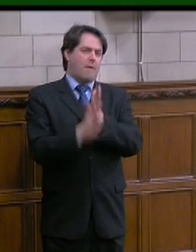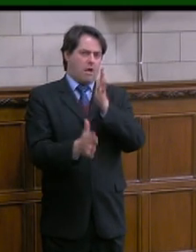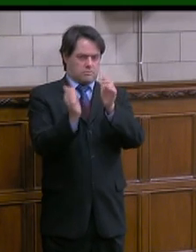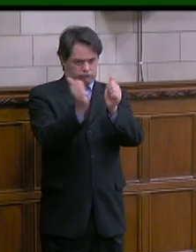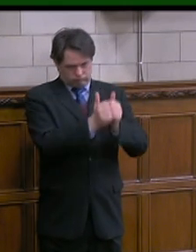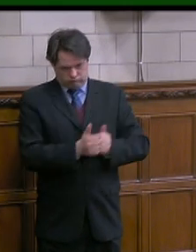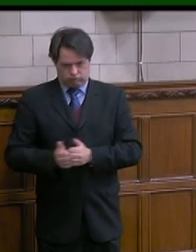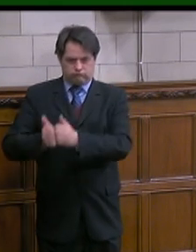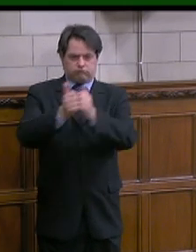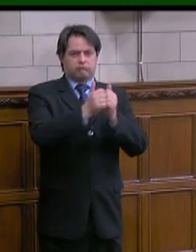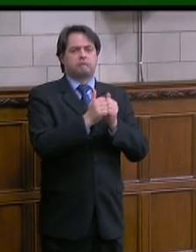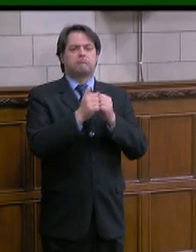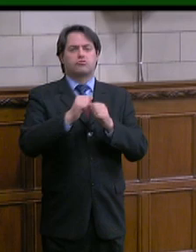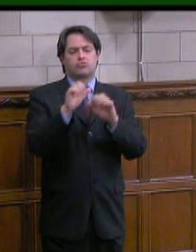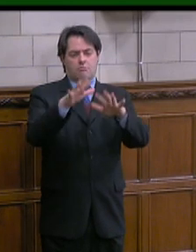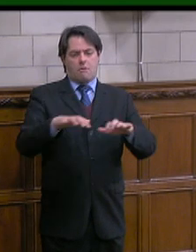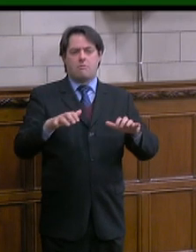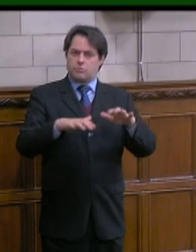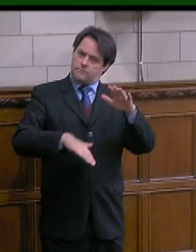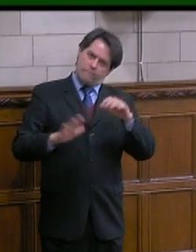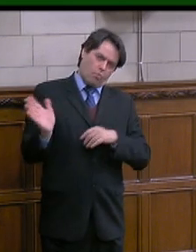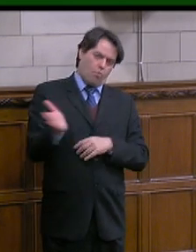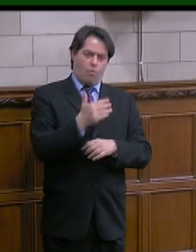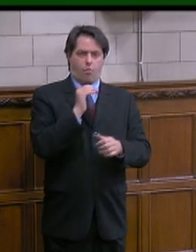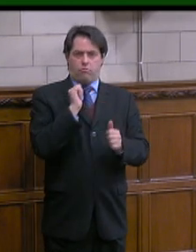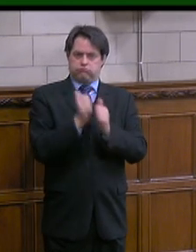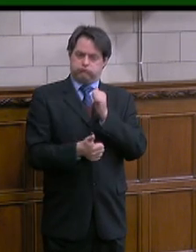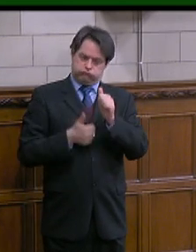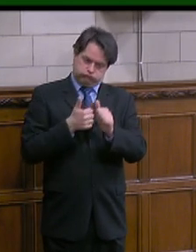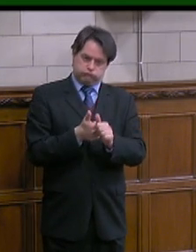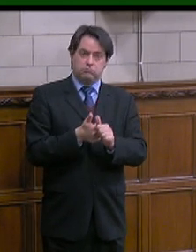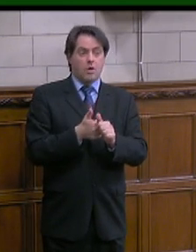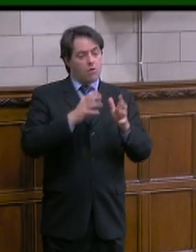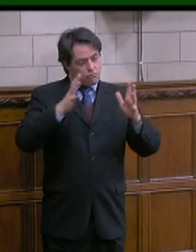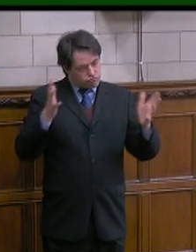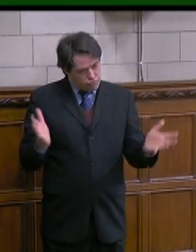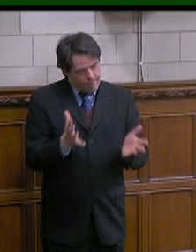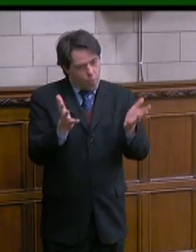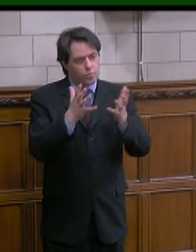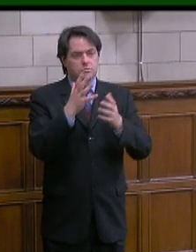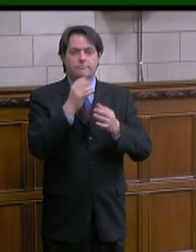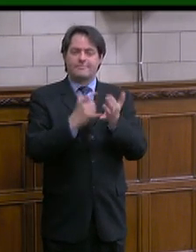Parliament, promotes the use of British Sign Language and made provision for the preparation